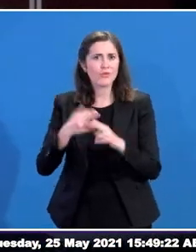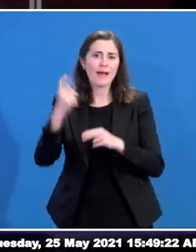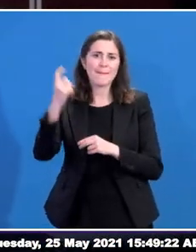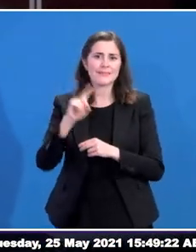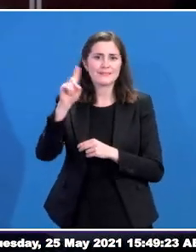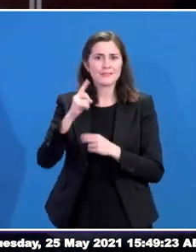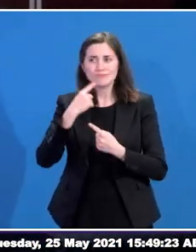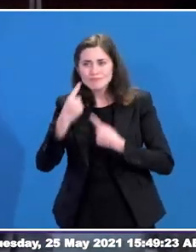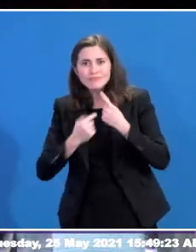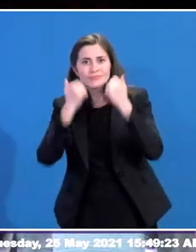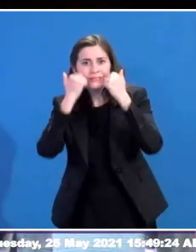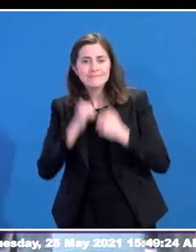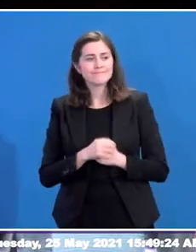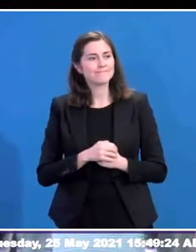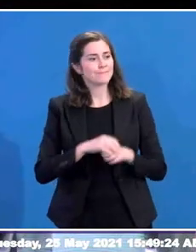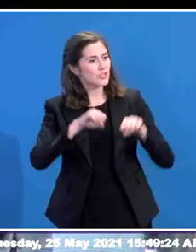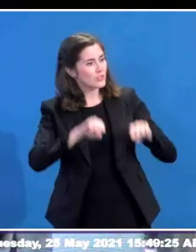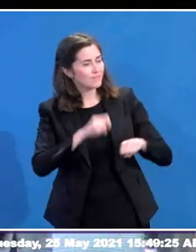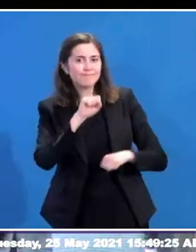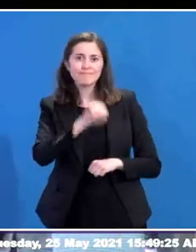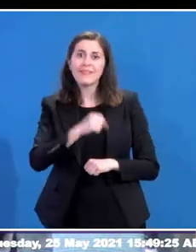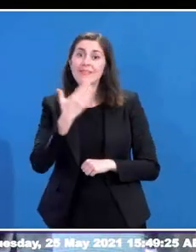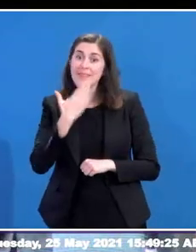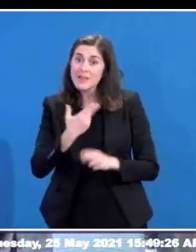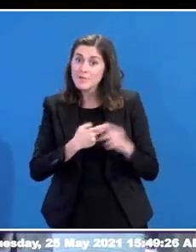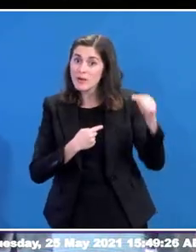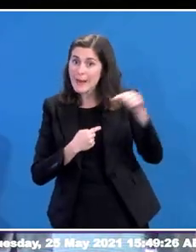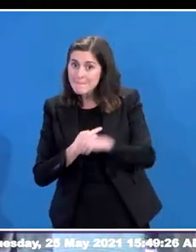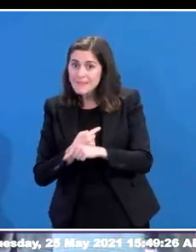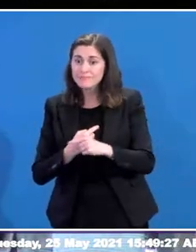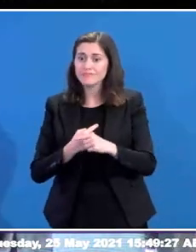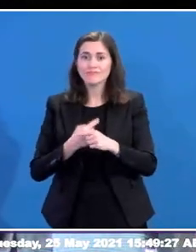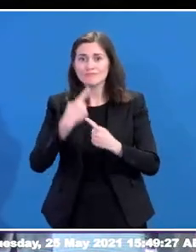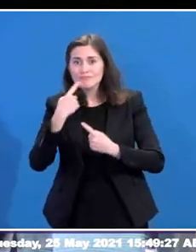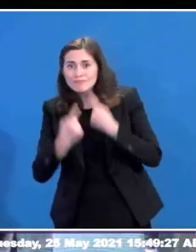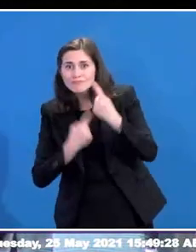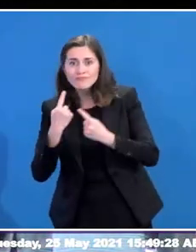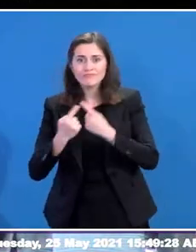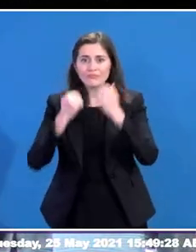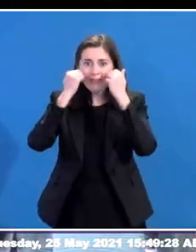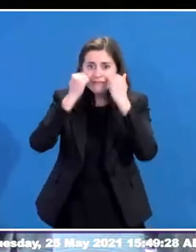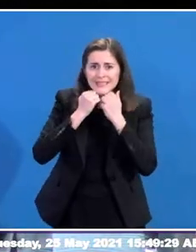Yes. Thank you very much for coming to give evidence and for the material you've provided to the Royal Commission.